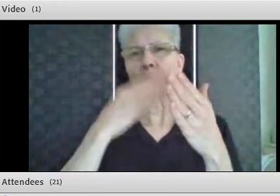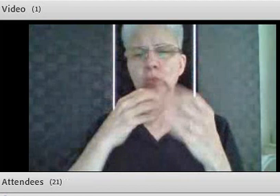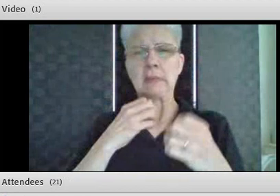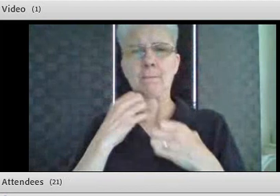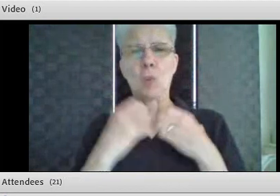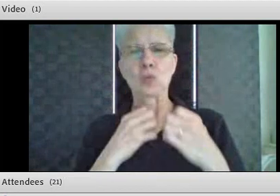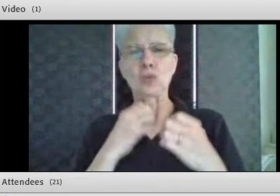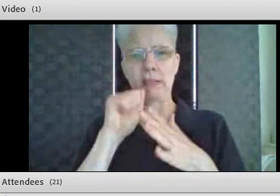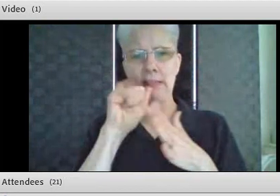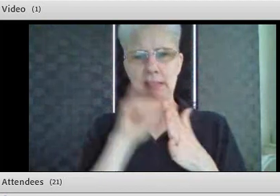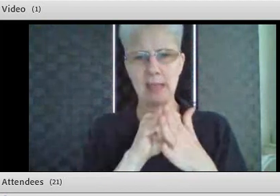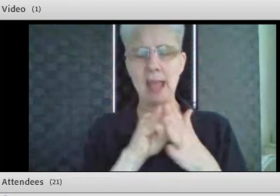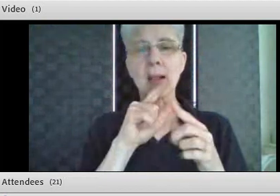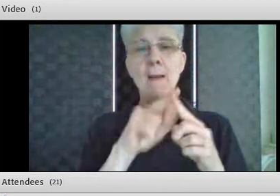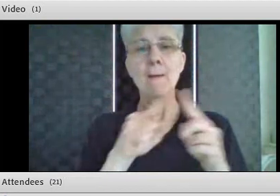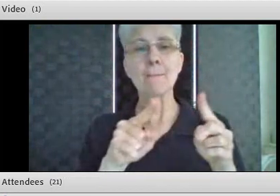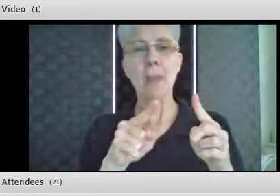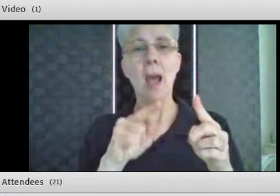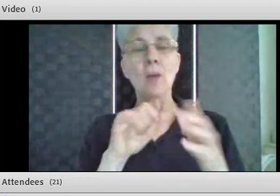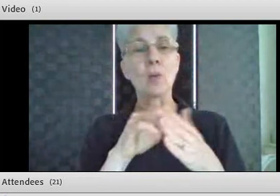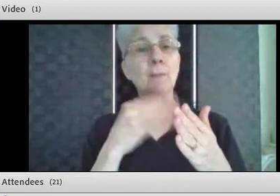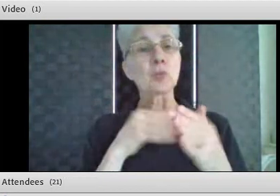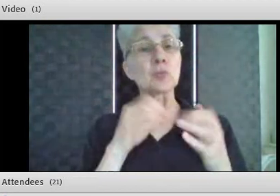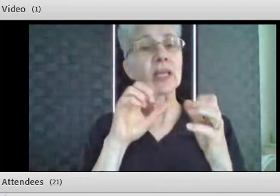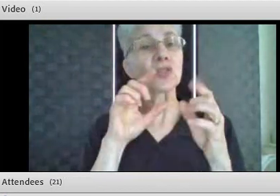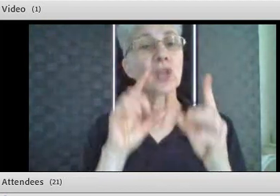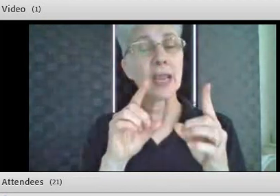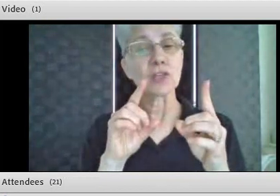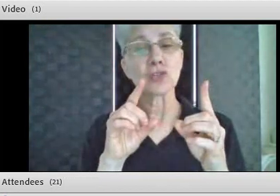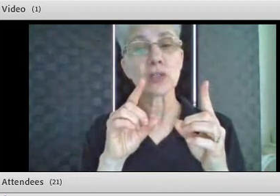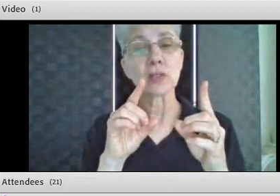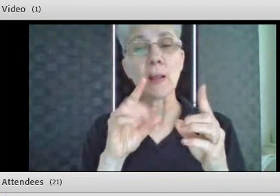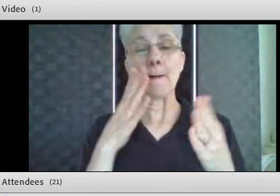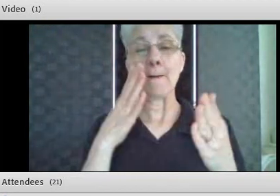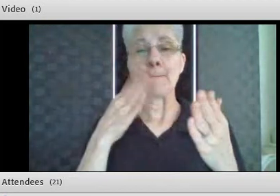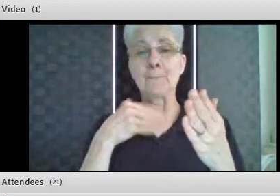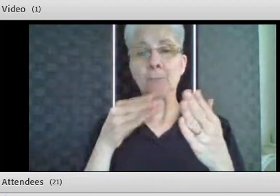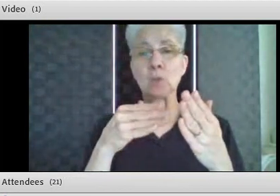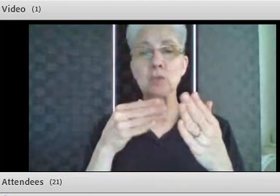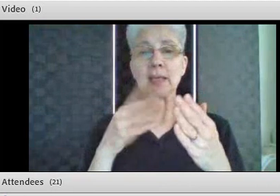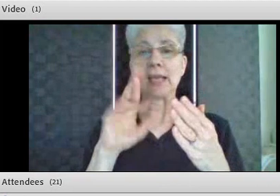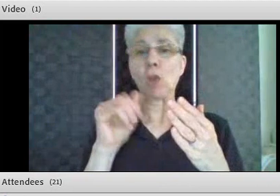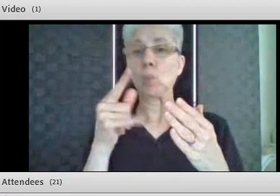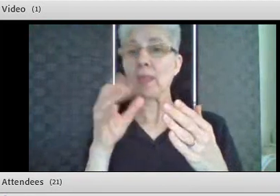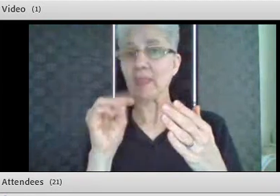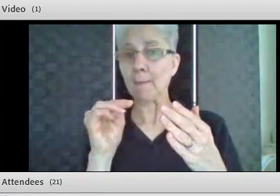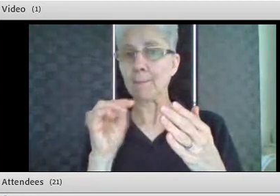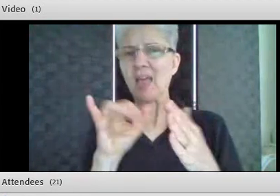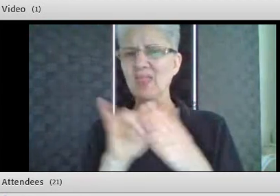The right brain though is spatial ability and the imagery and the art and music and emotion, you know,